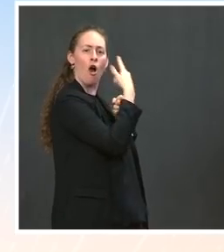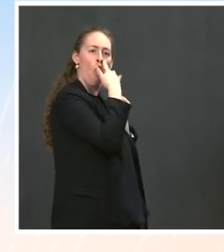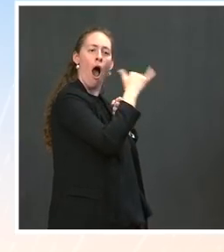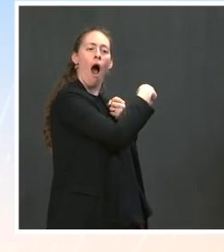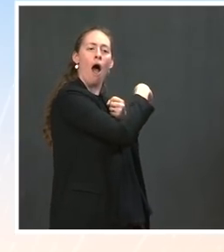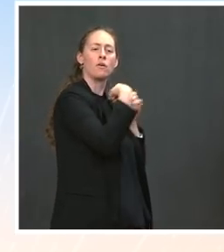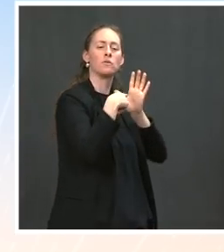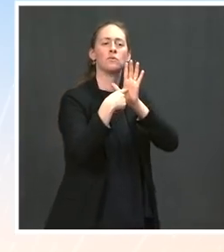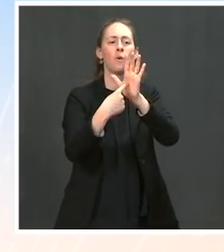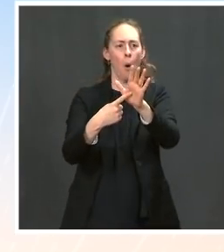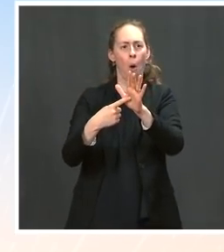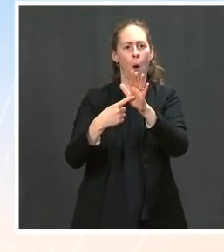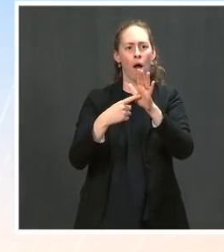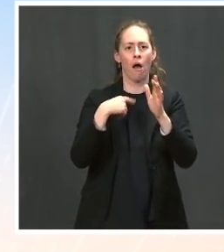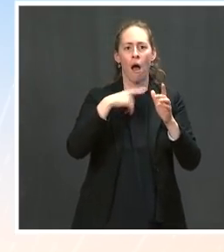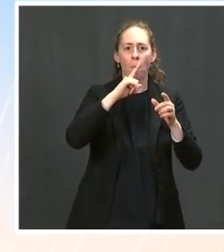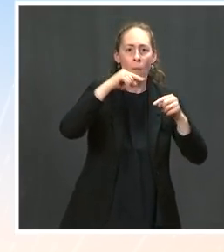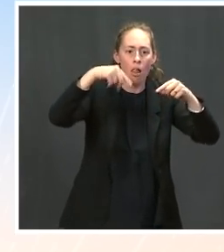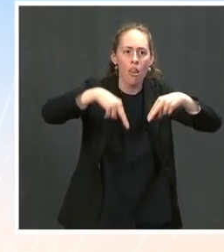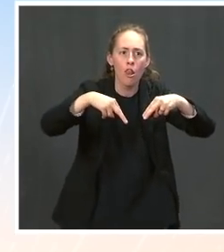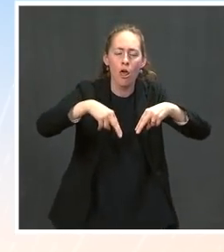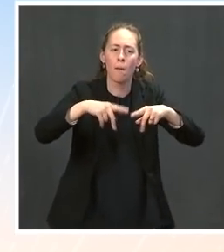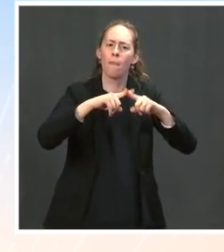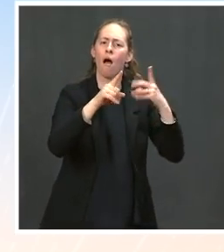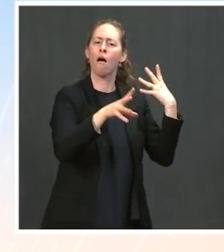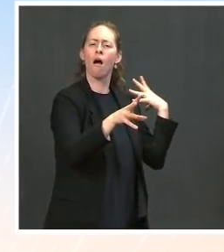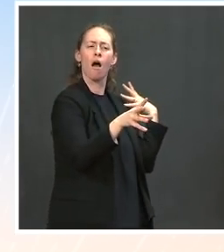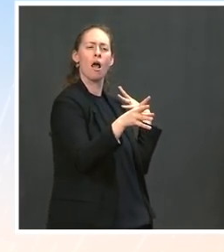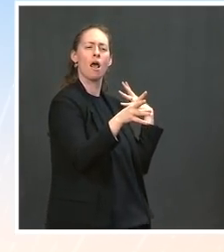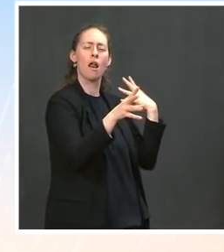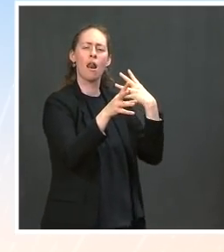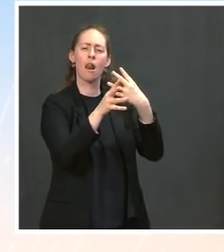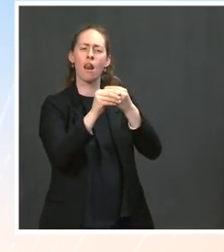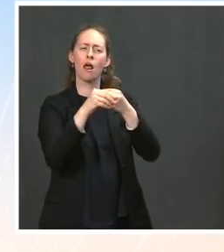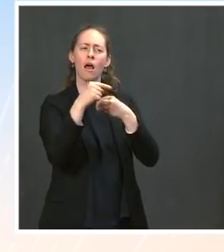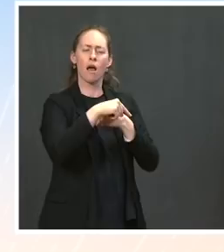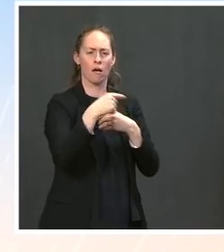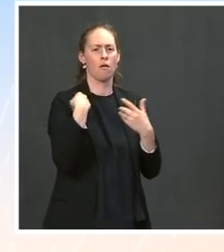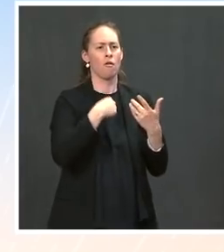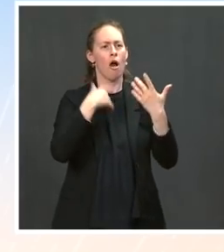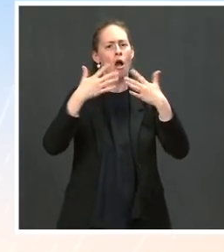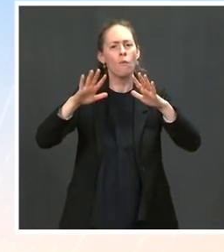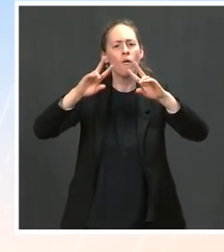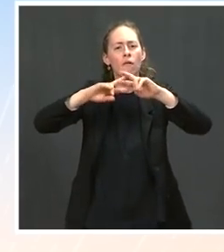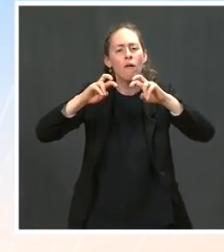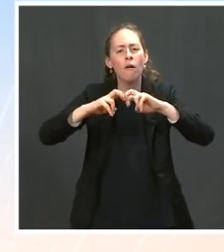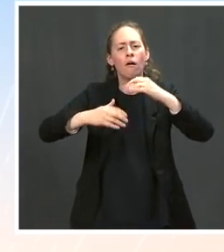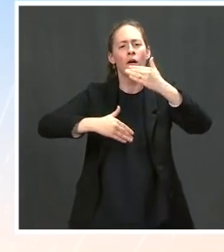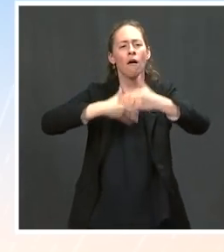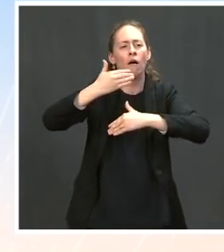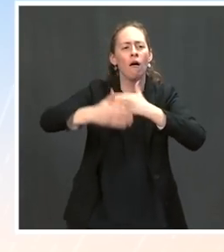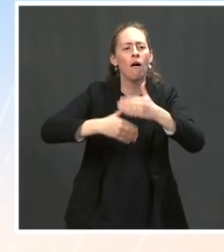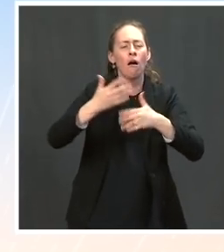at your systems, your resources, your processes, what -- what changes need to be made within government